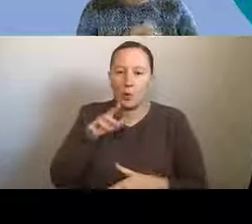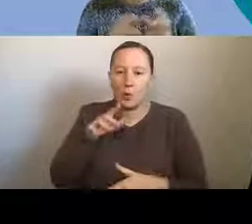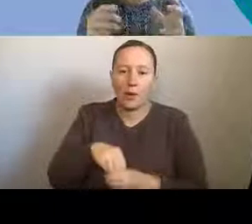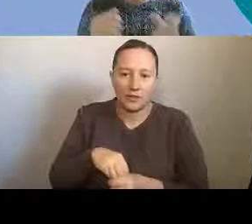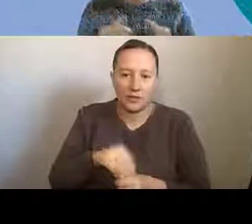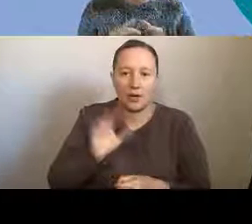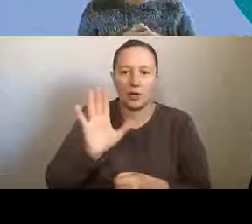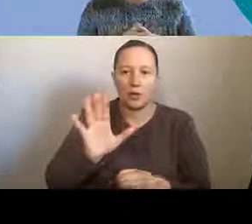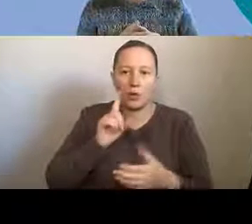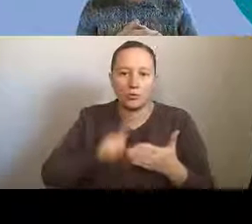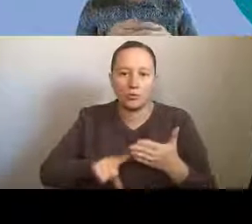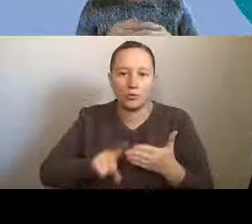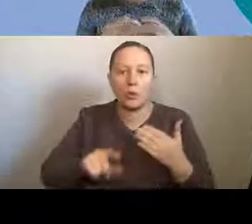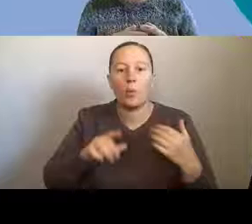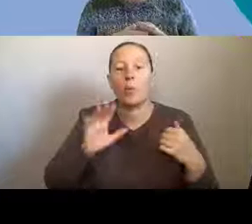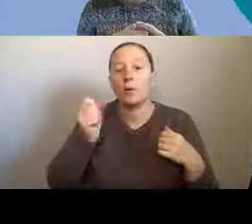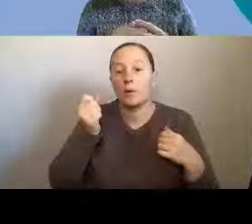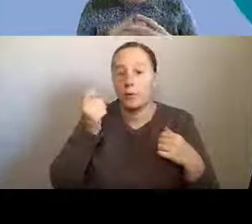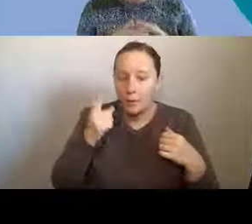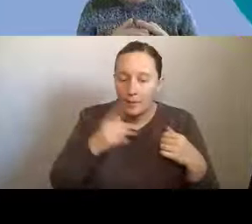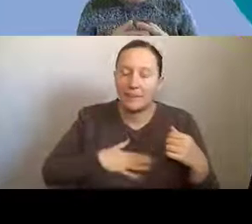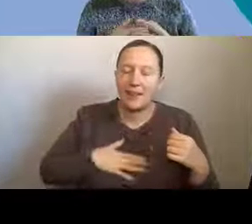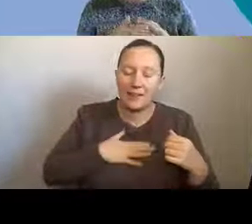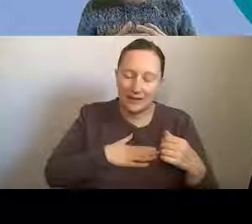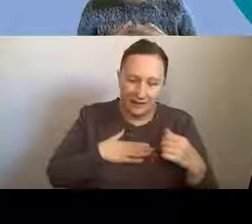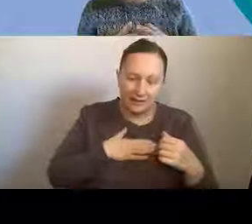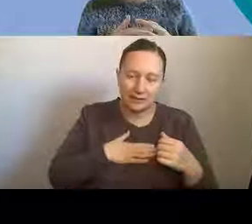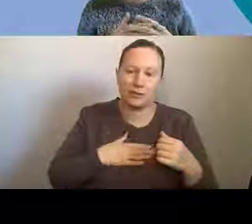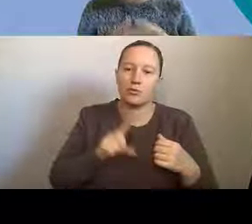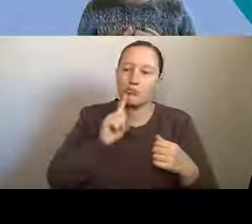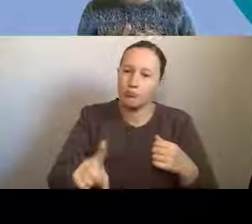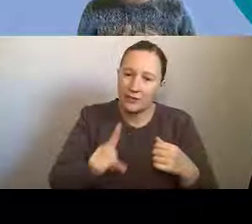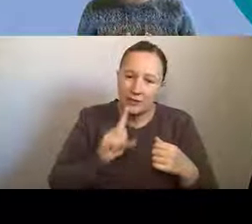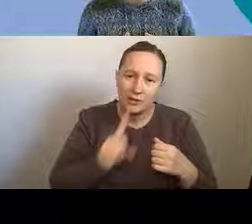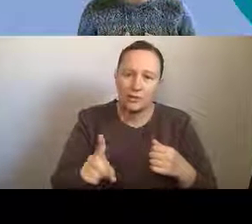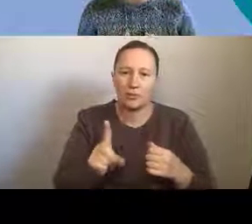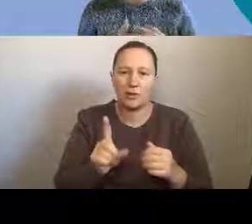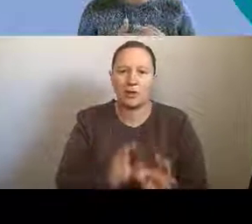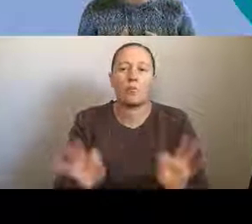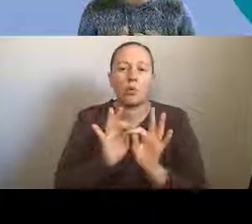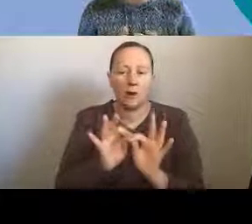So please, really the utmost concern really is make sure